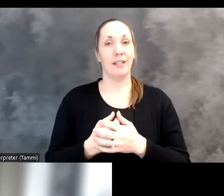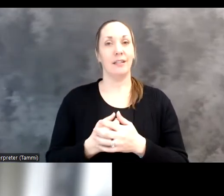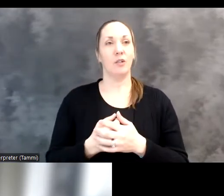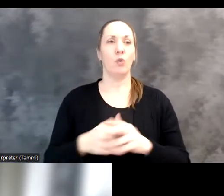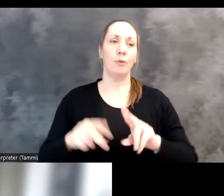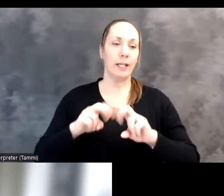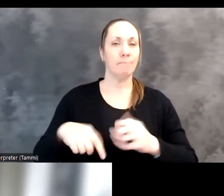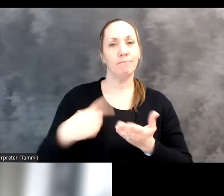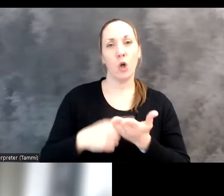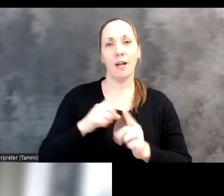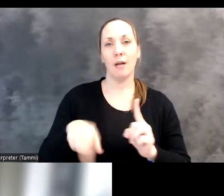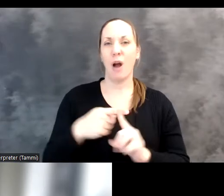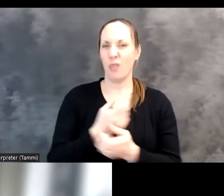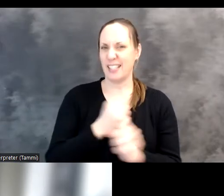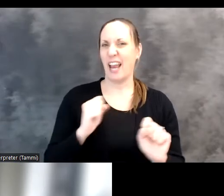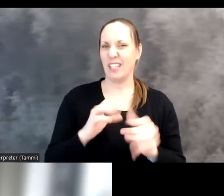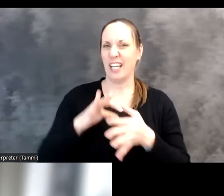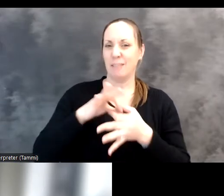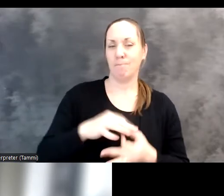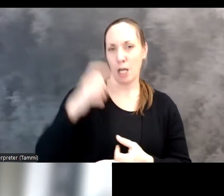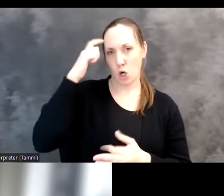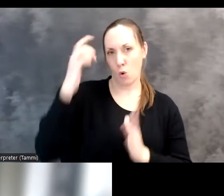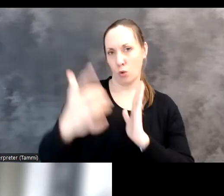. >> IAN BUKHART: It is really